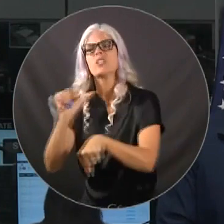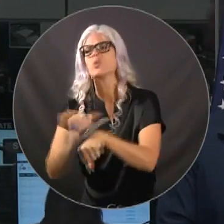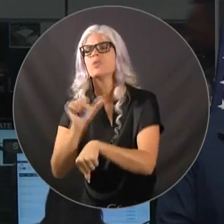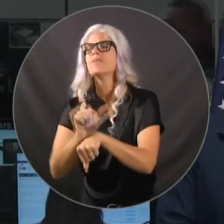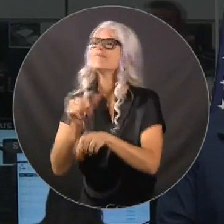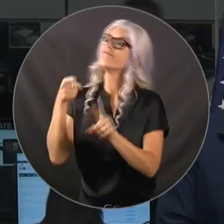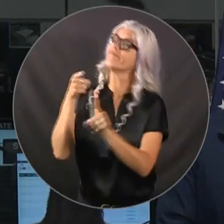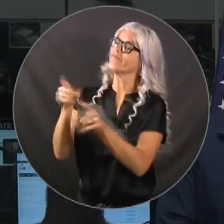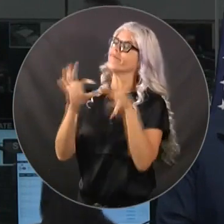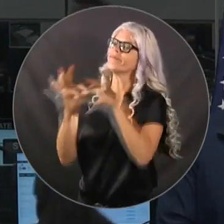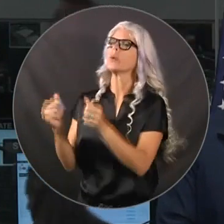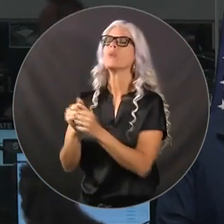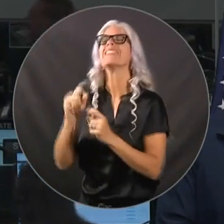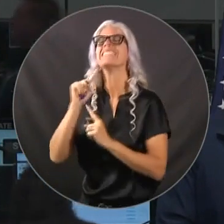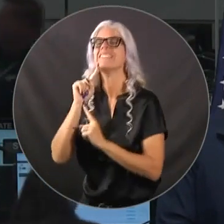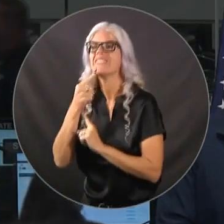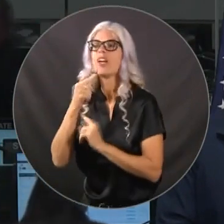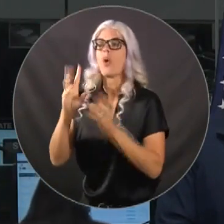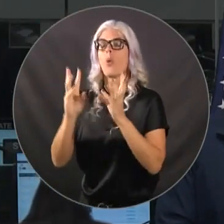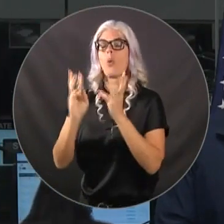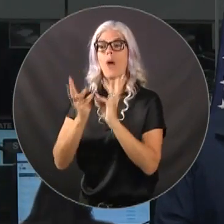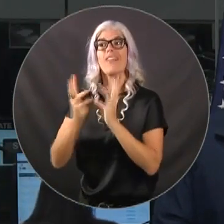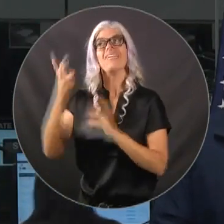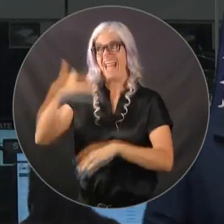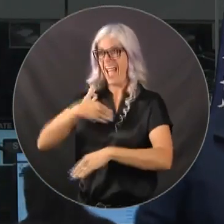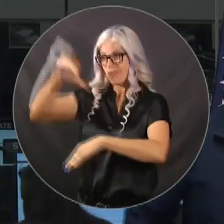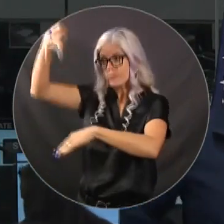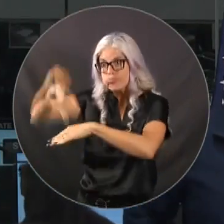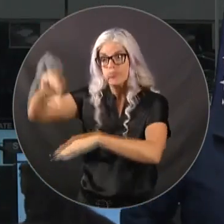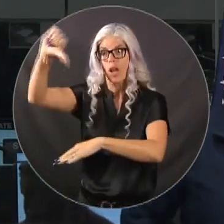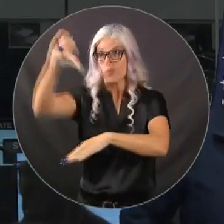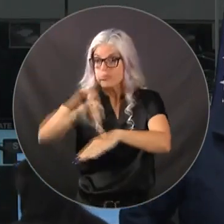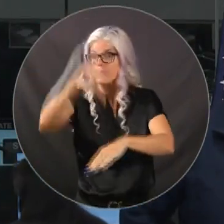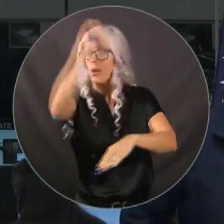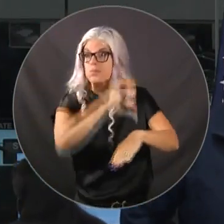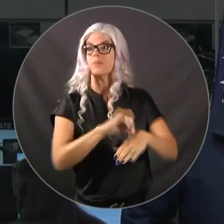within Nicole's outer rai one that we had was just